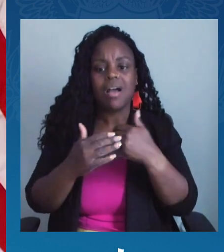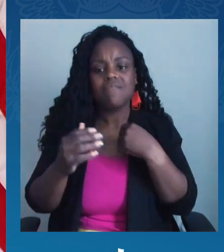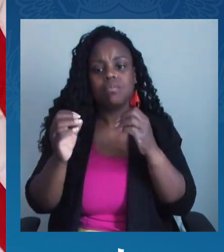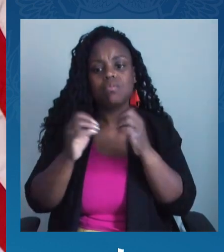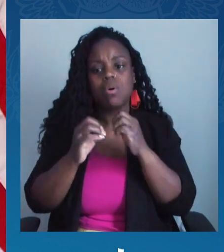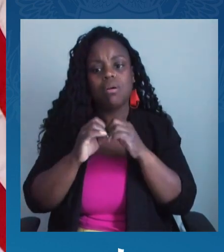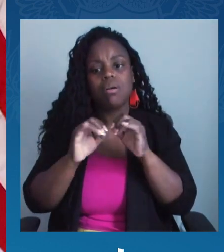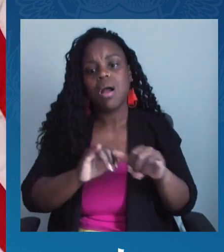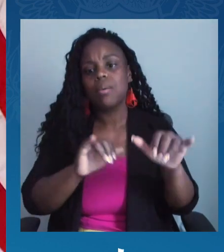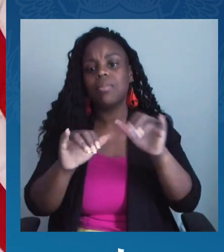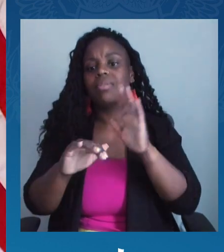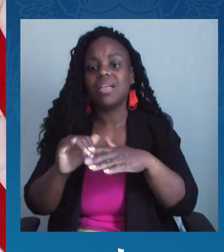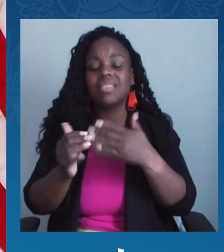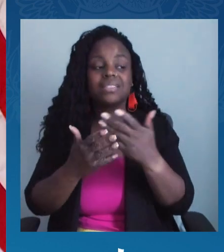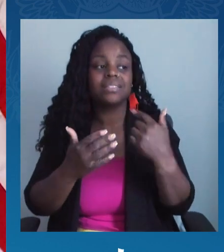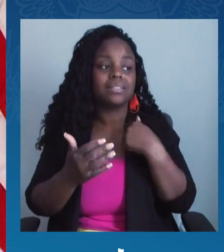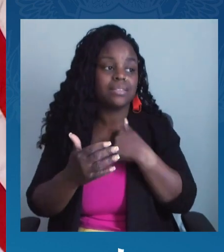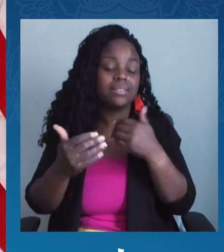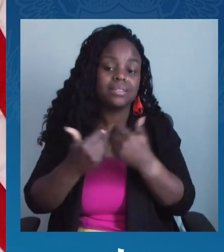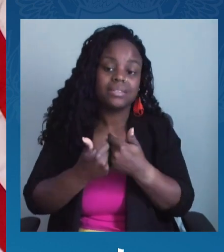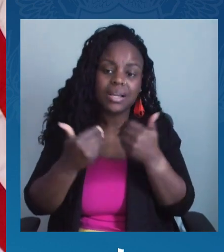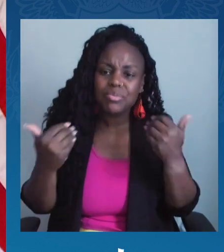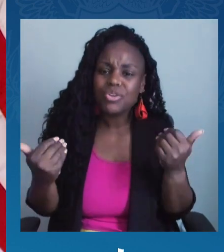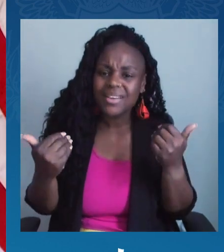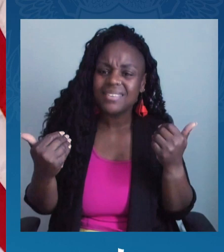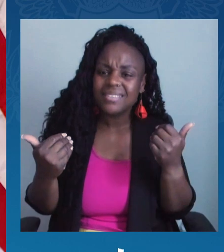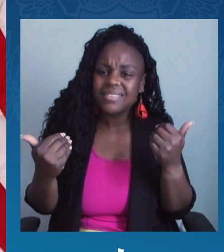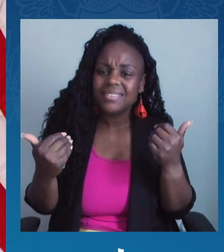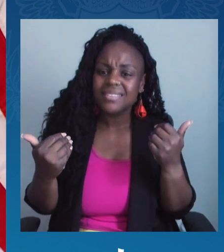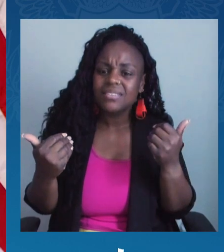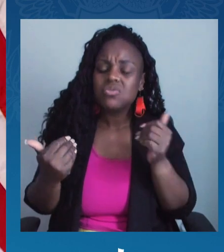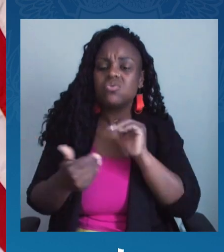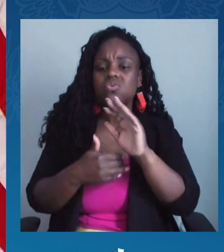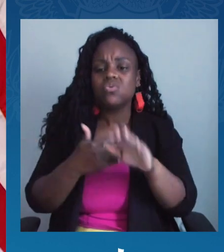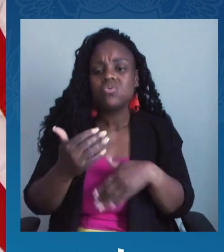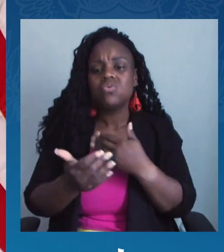And so, in spite of all the noise that suggests otherwise.